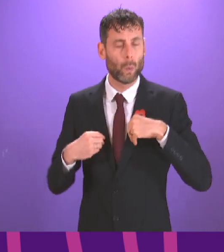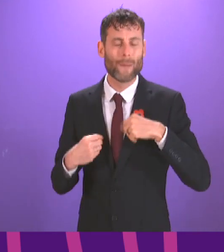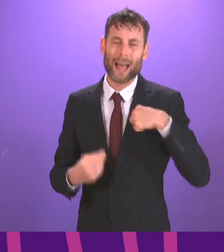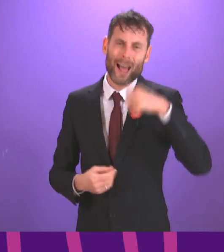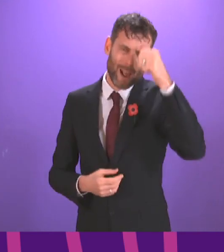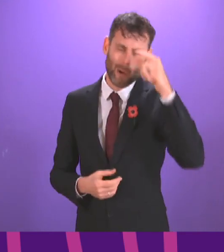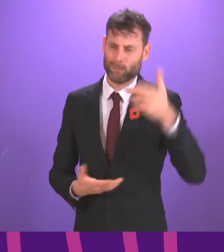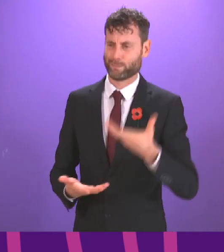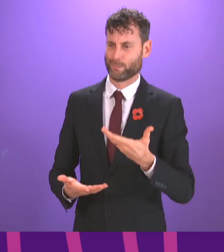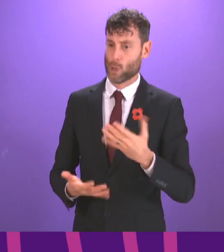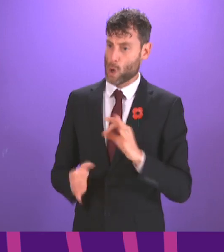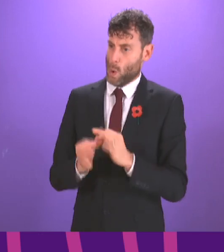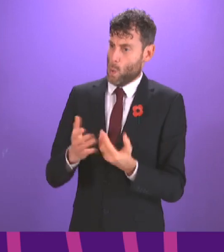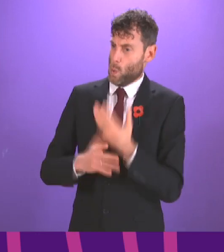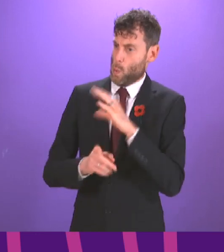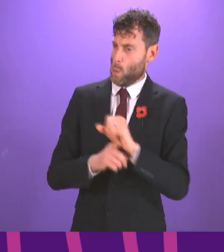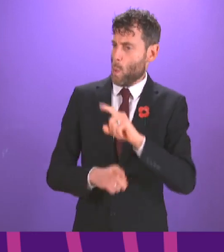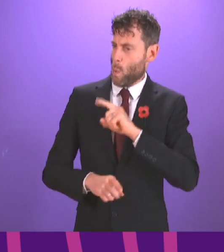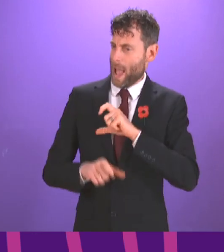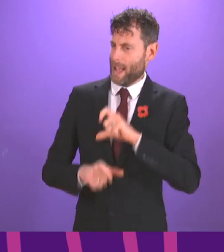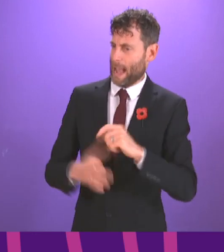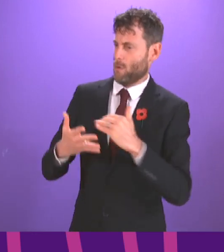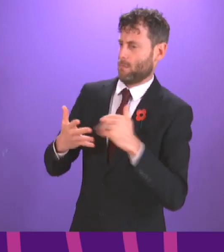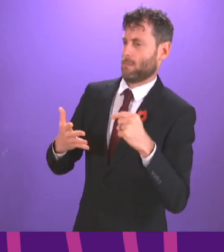Nonetheless, we want to move away from it as quickly as possible, all things being equal,